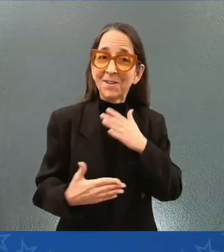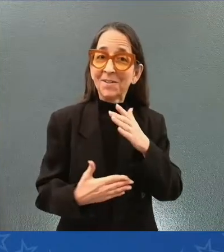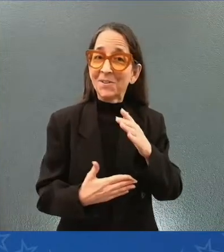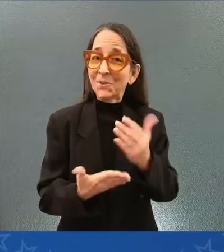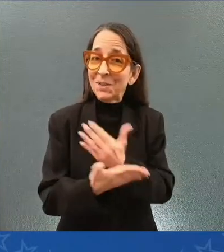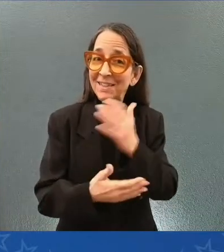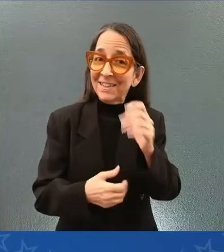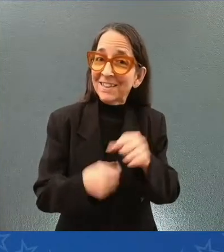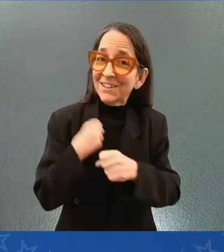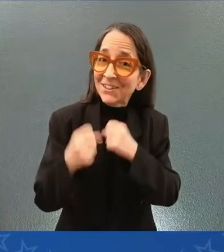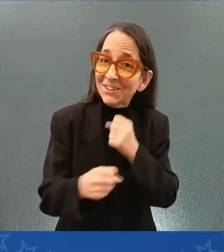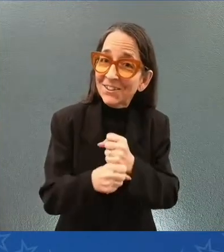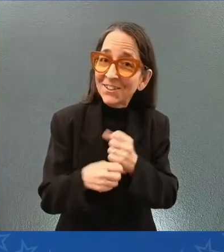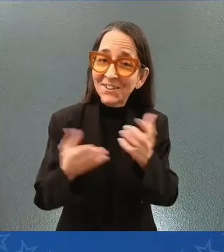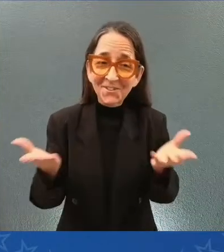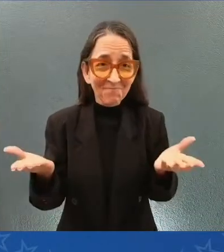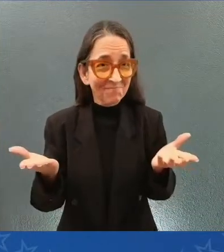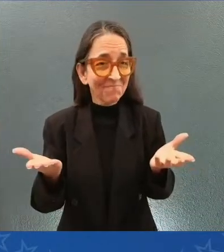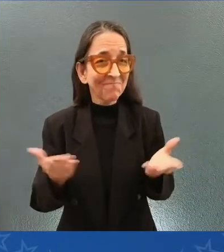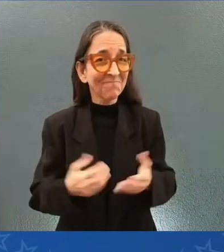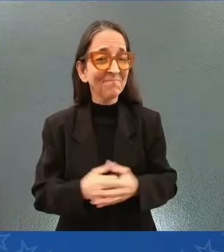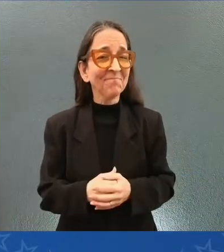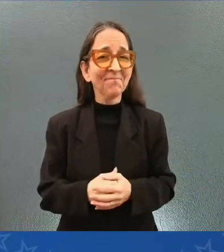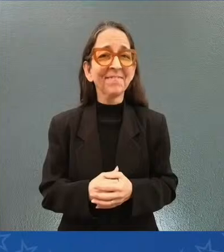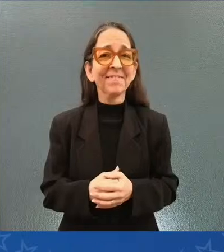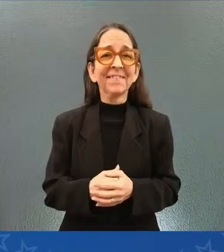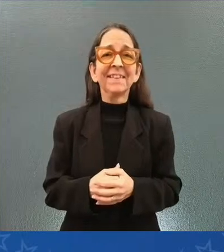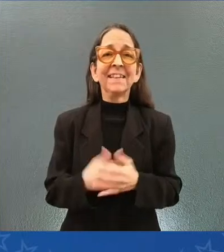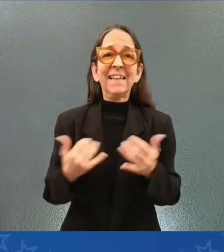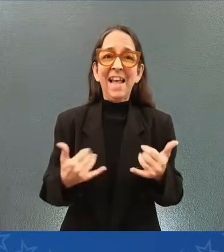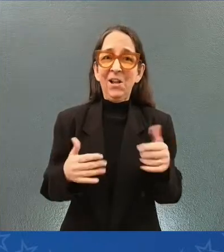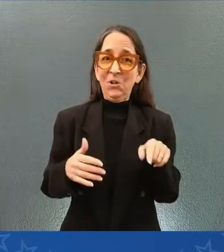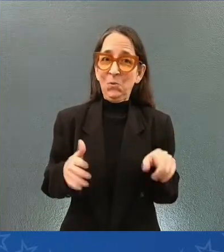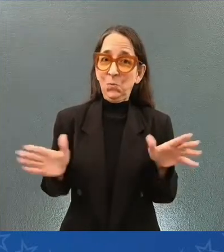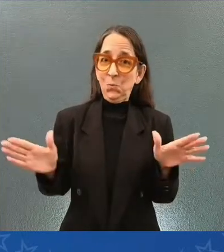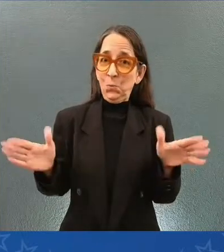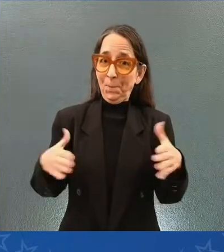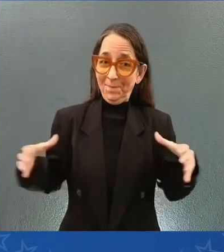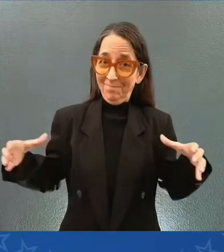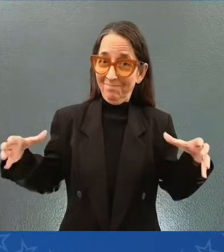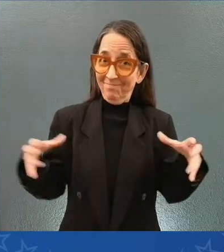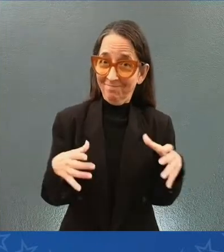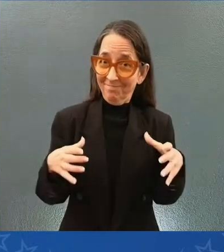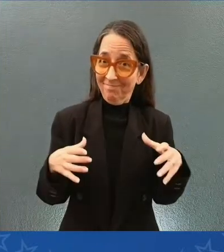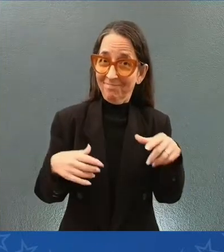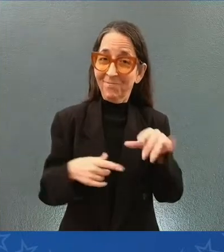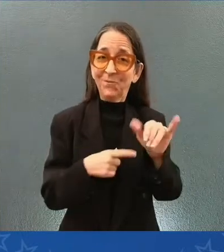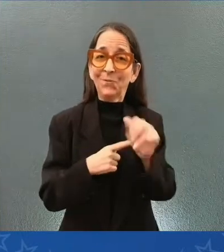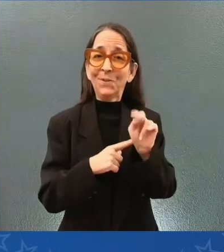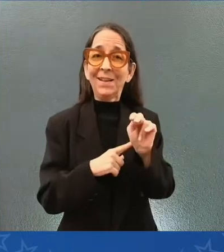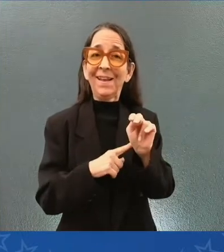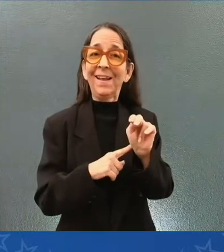President Biden: As we gather in this room on January 2025, imagine March of 1865,